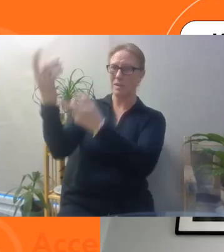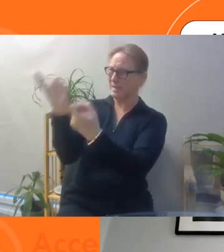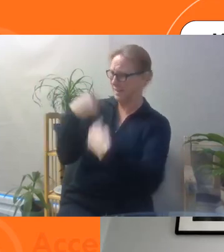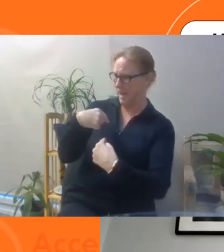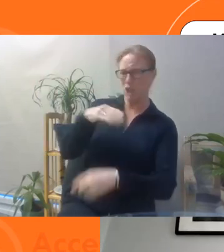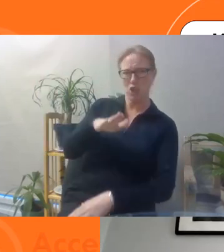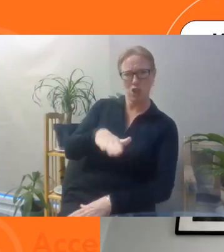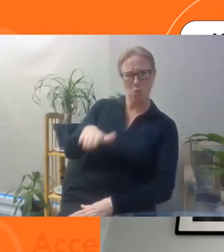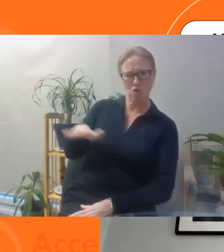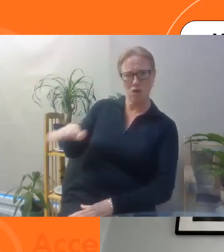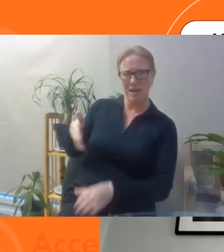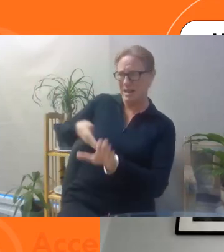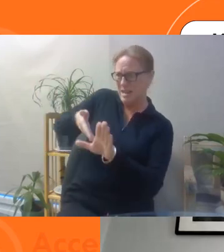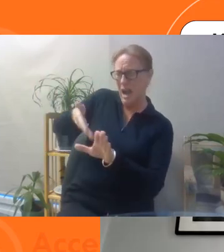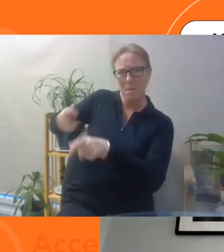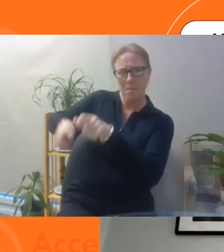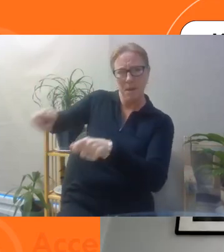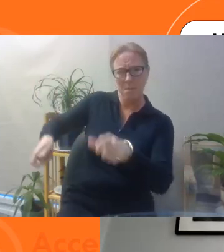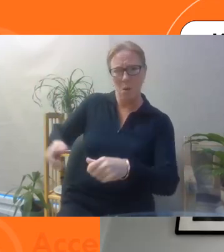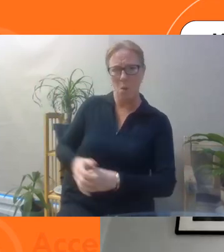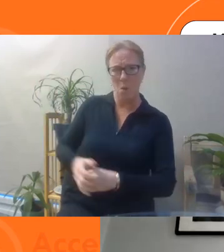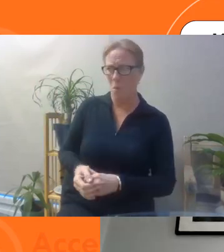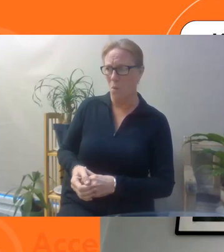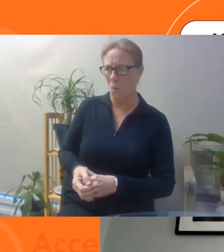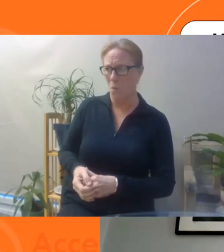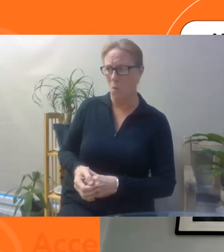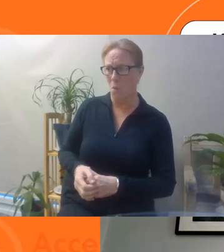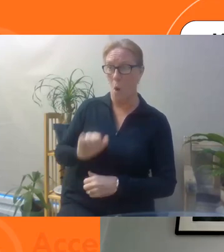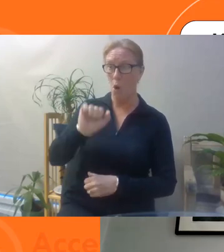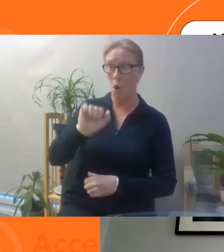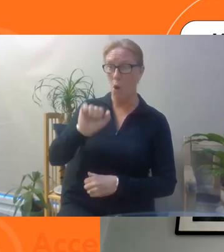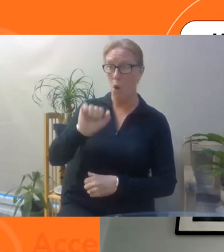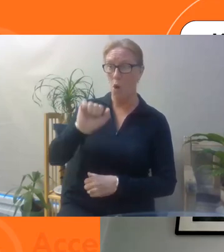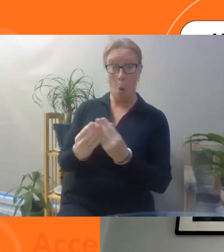telling young people this is who you're going to be when you grow